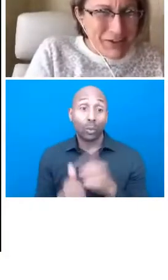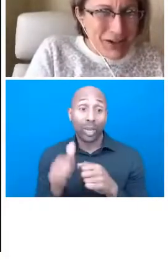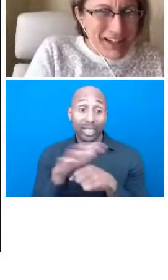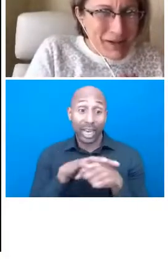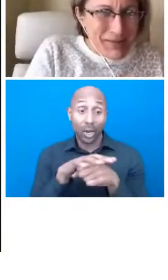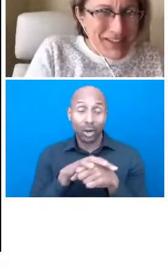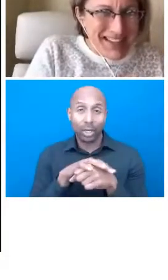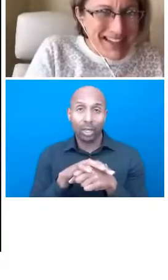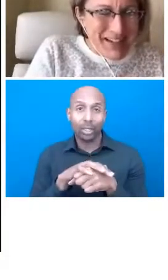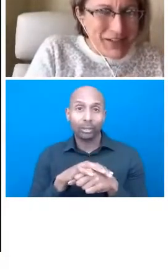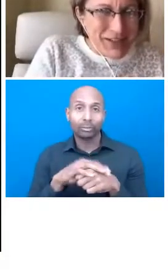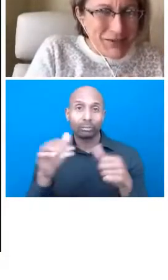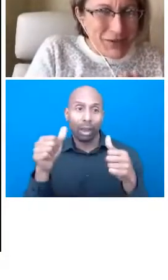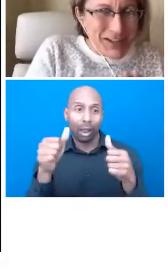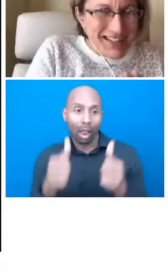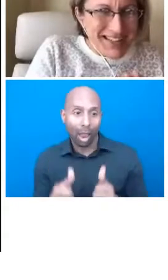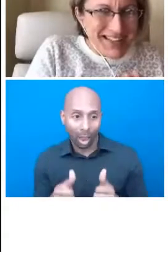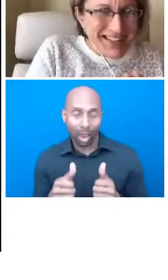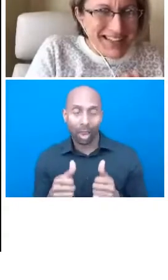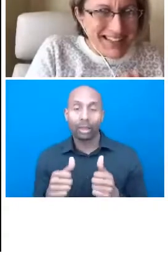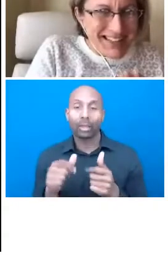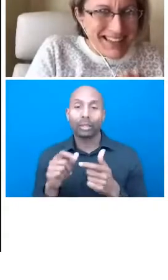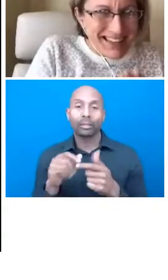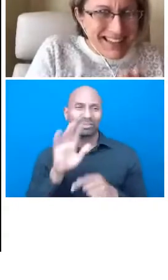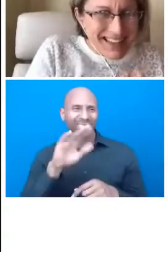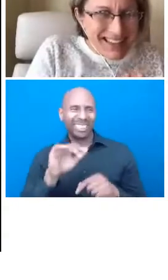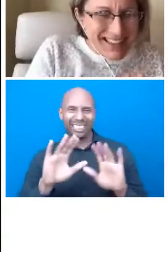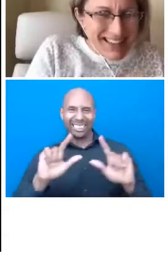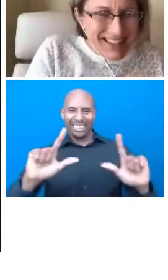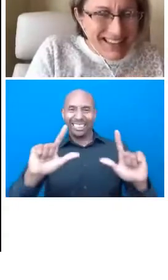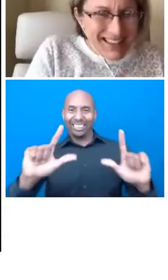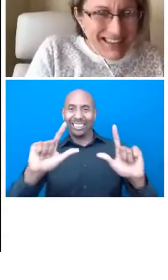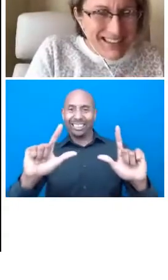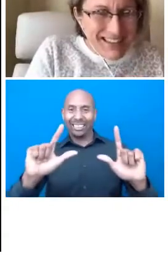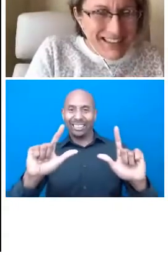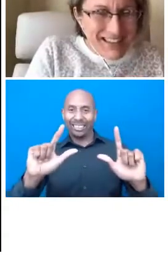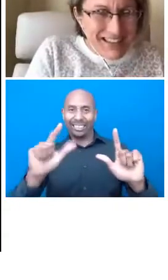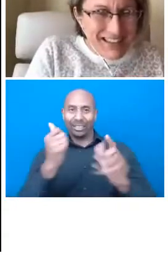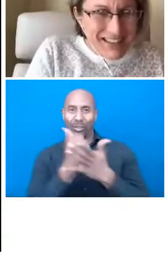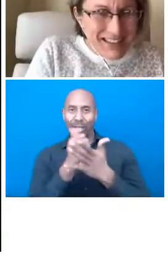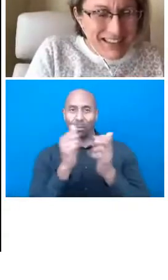I'm losing focus.